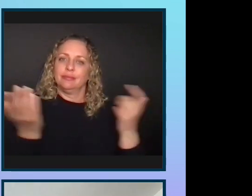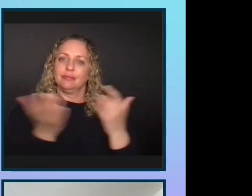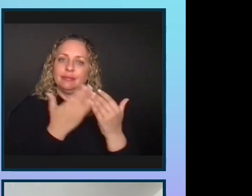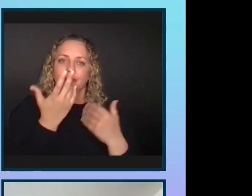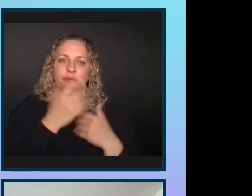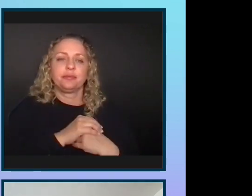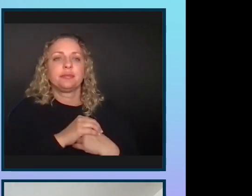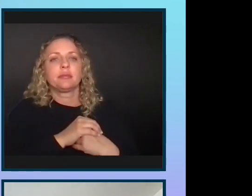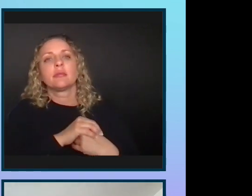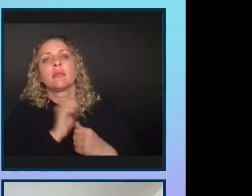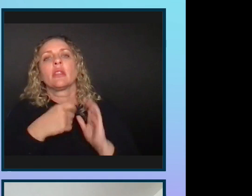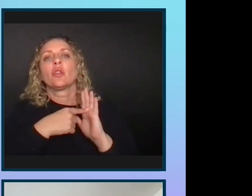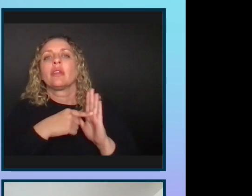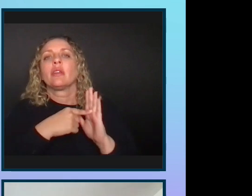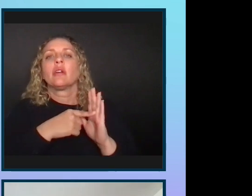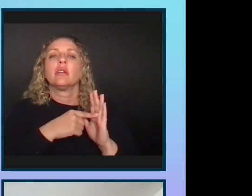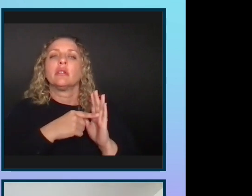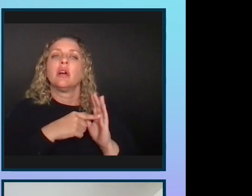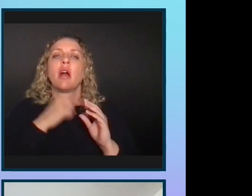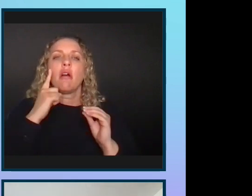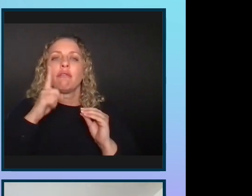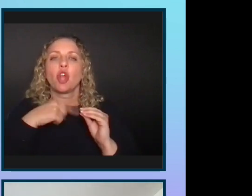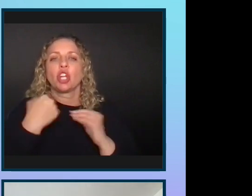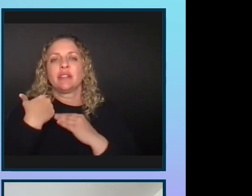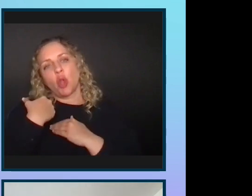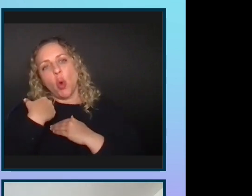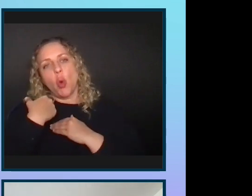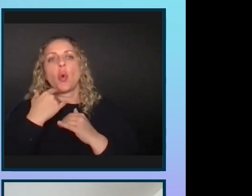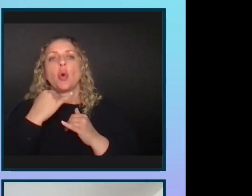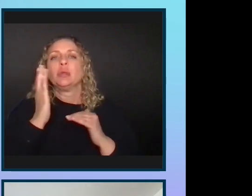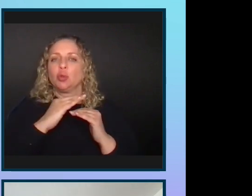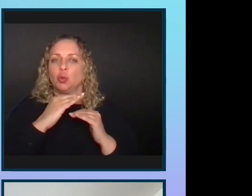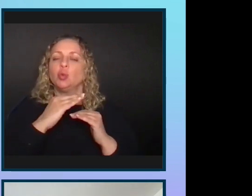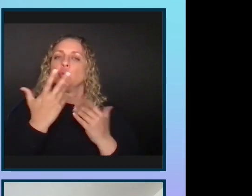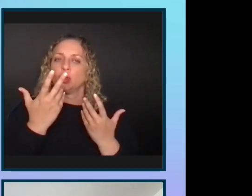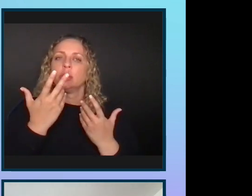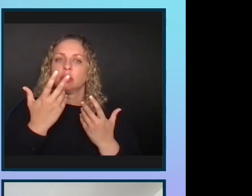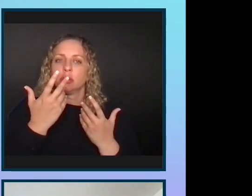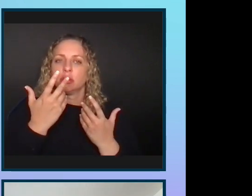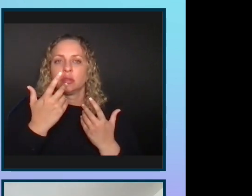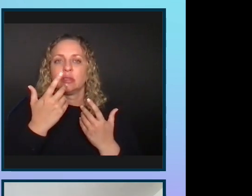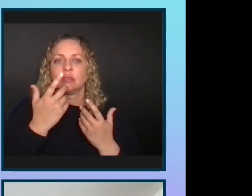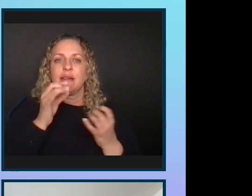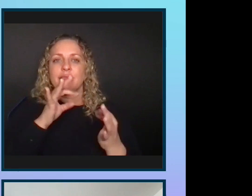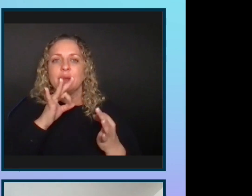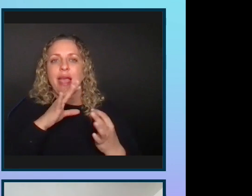Another example of cognitive load, reducing it is to give users feedback and cues about their interactions on a page.